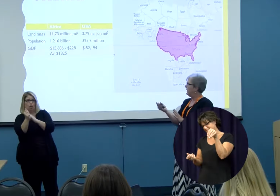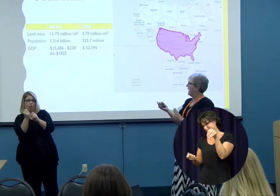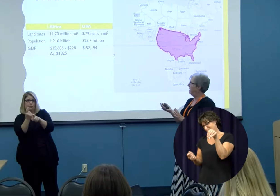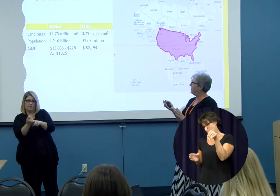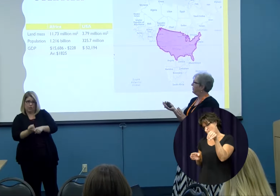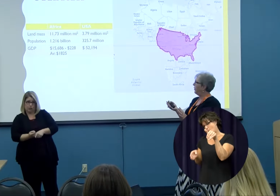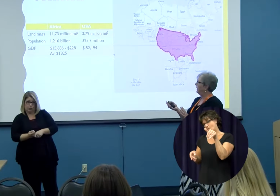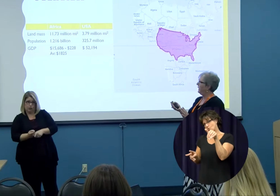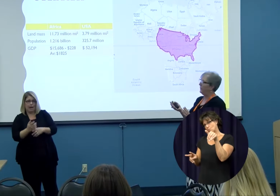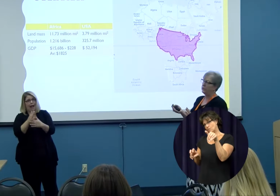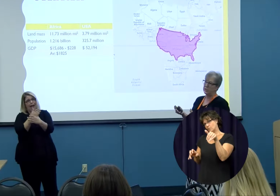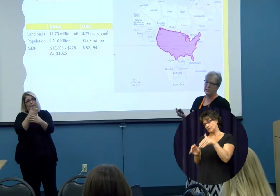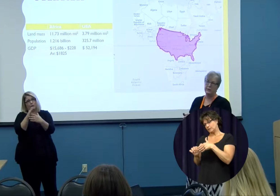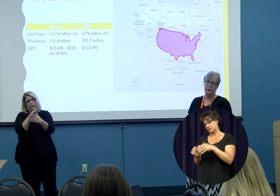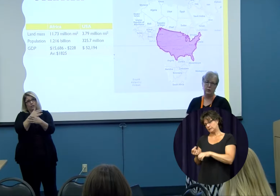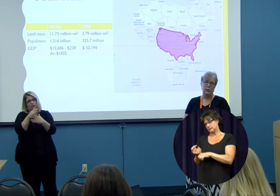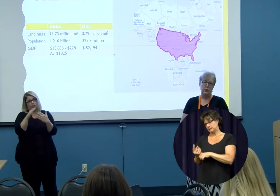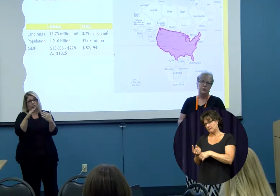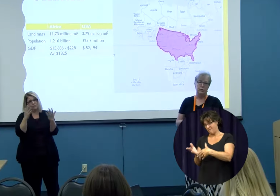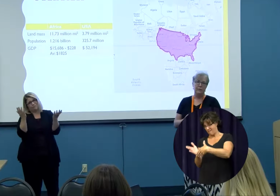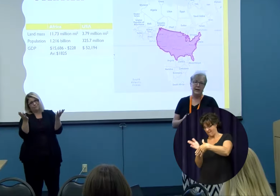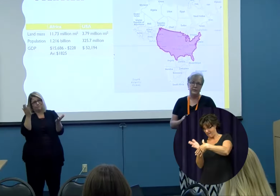and the average falling in just under 2,000.